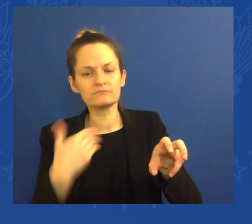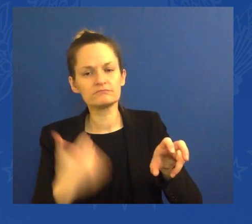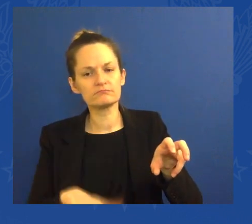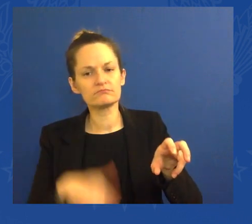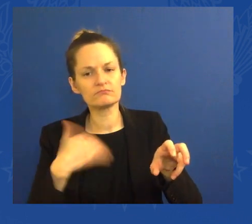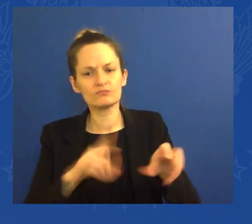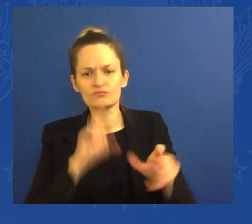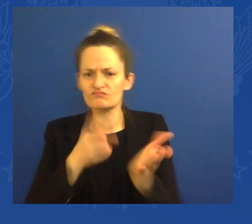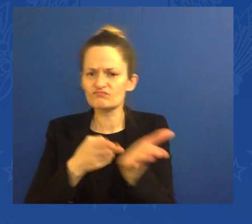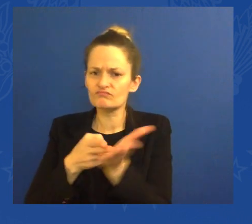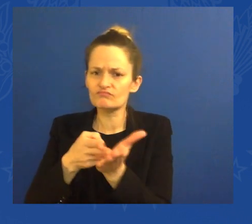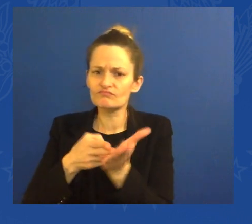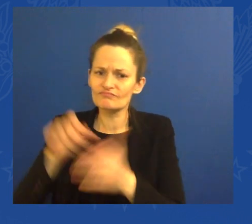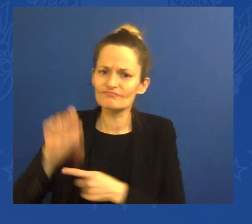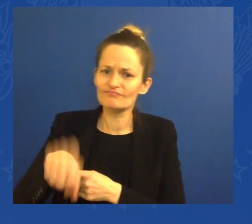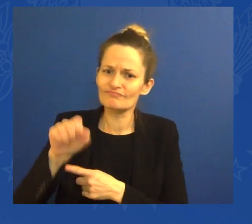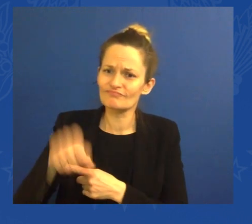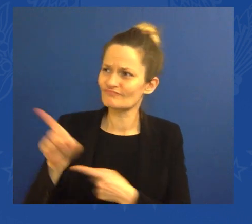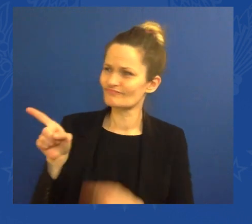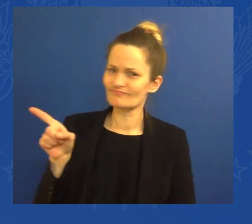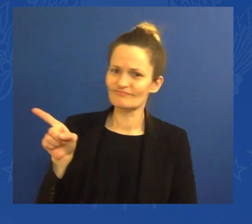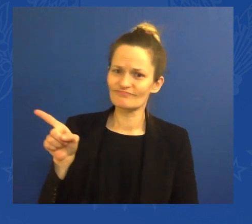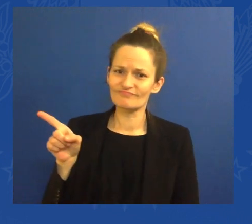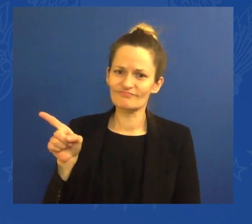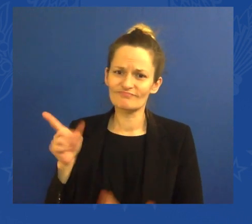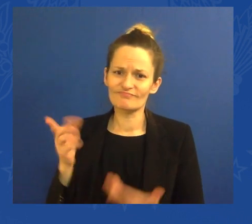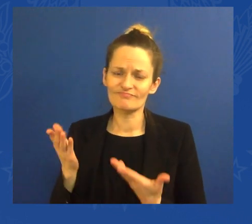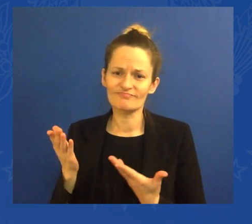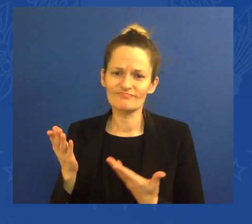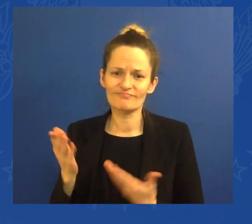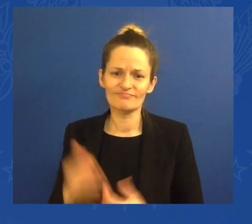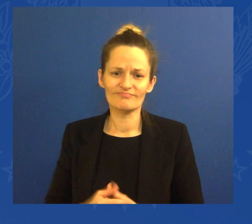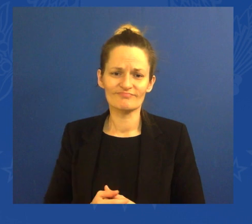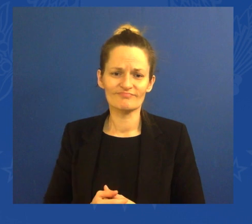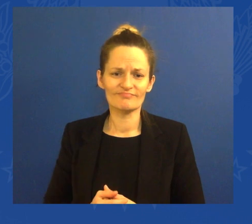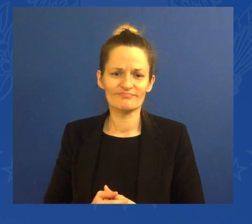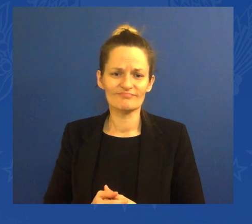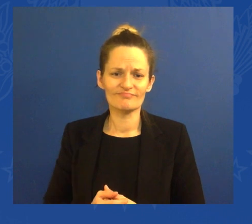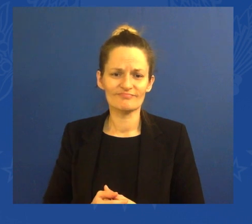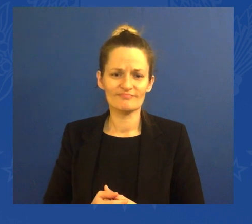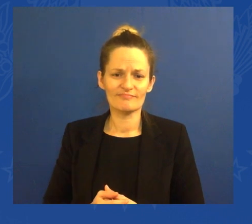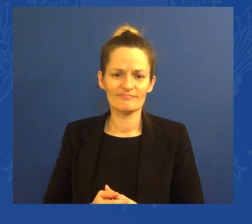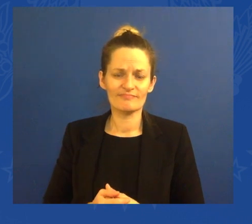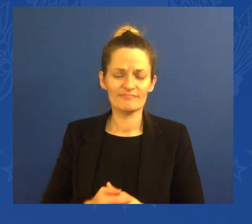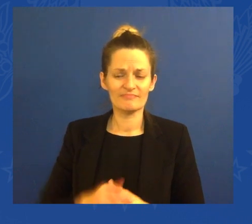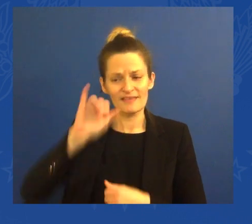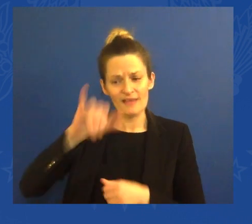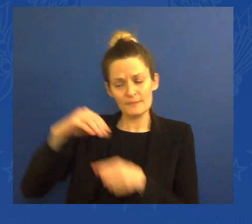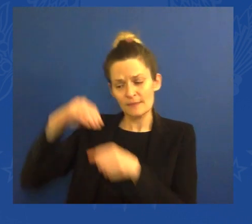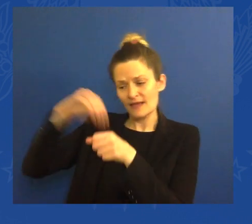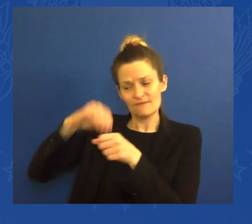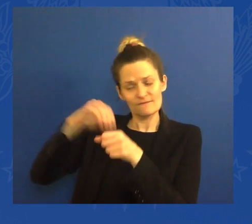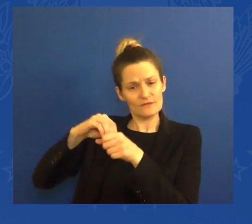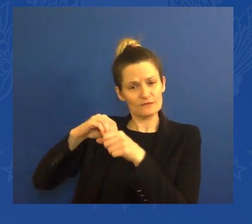The bipartisan infrastructure bill gives us the opportunity to rebuild our crumbling infrastructure